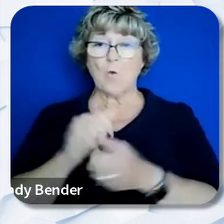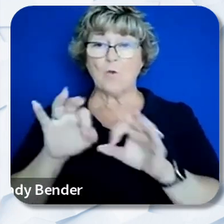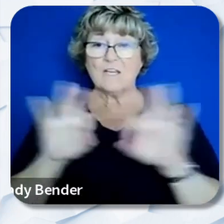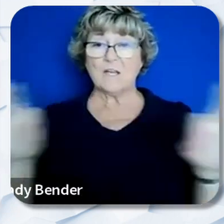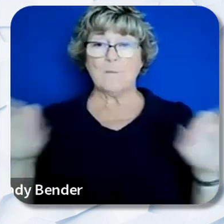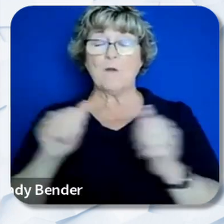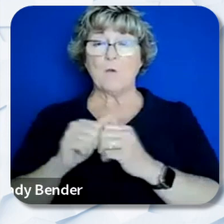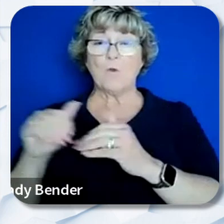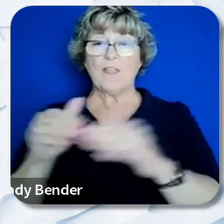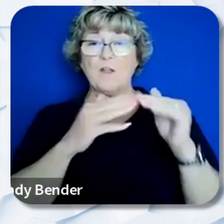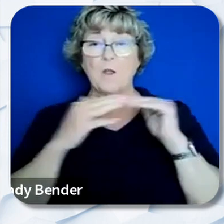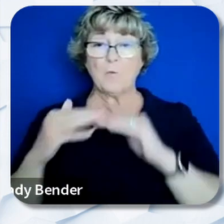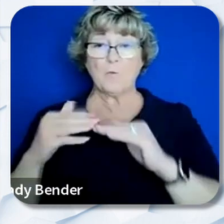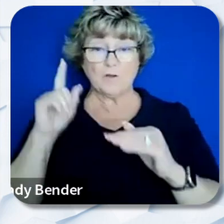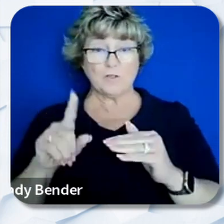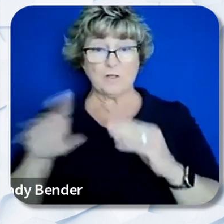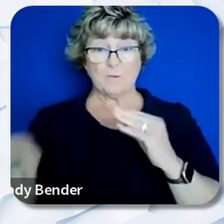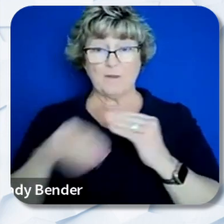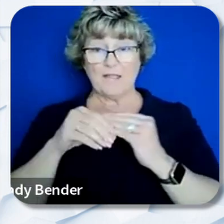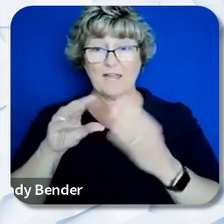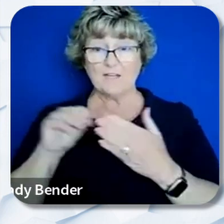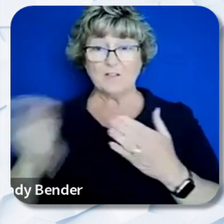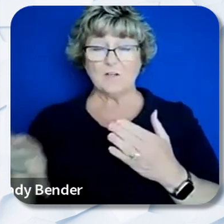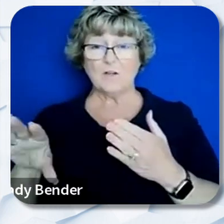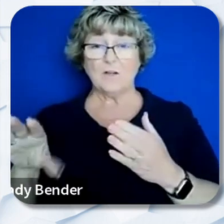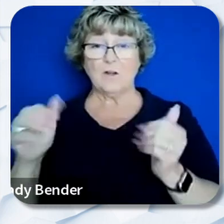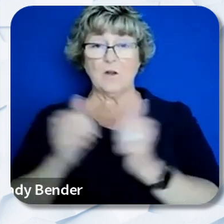the cohort. But should we be exiting students, those students with the CALPADs code that